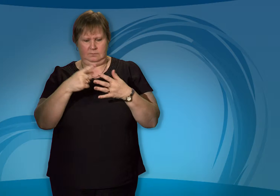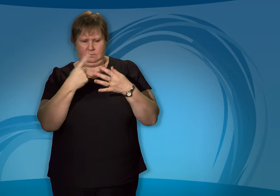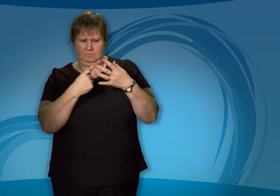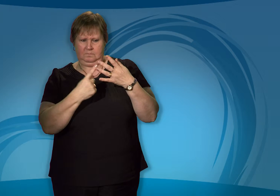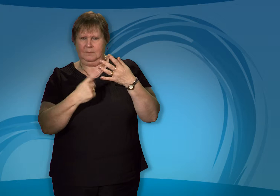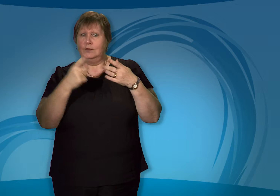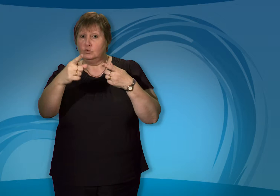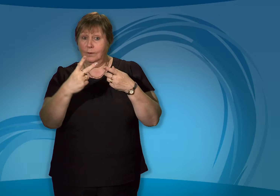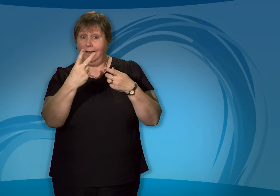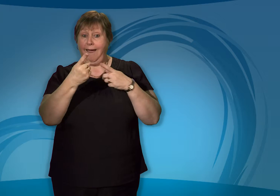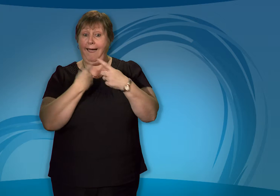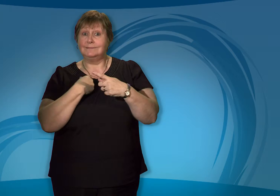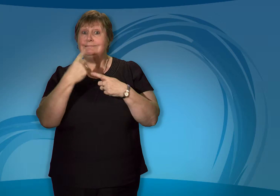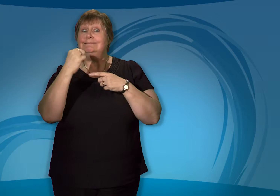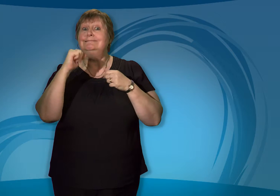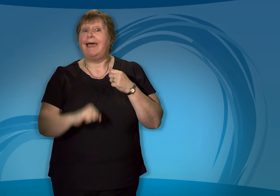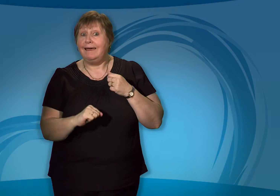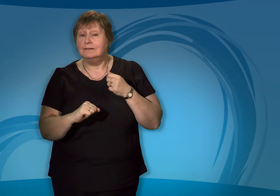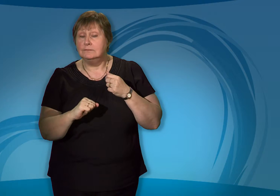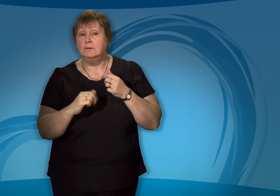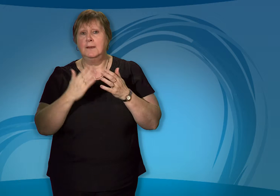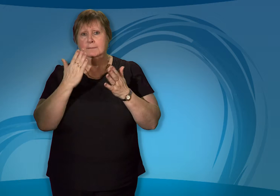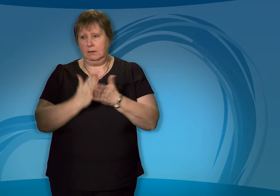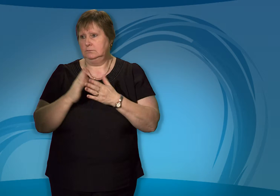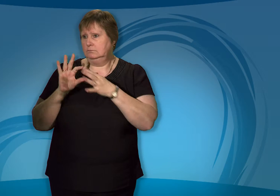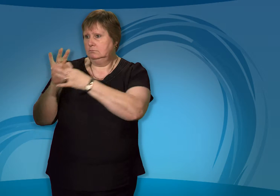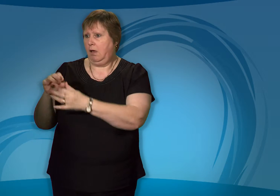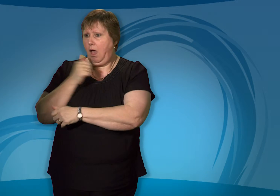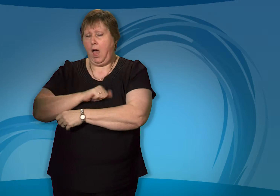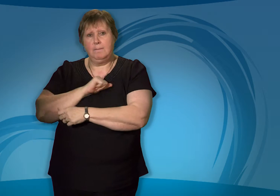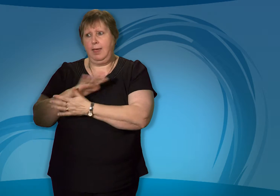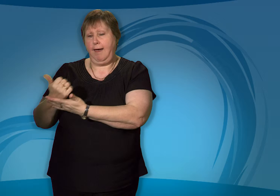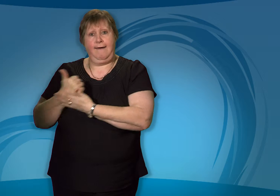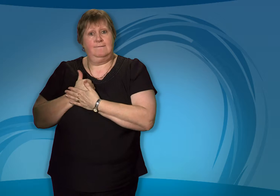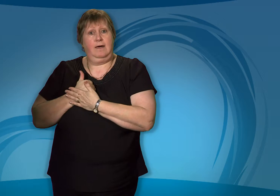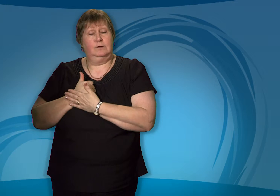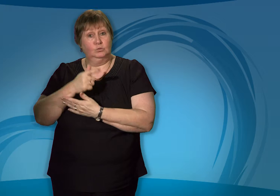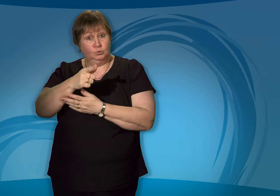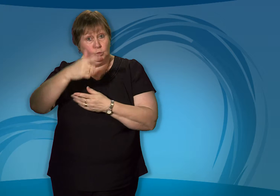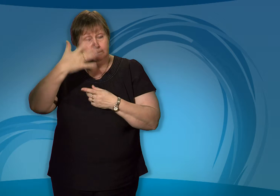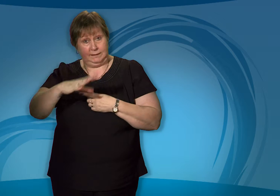If you answer yes to any of the following 2 questions, please contact us for advice: